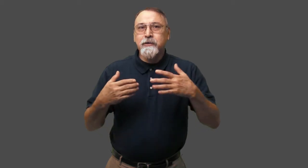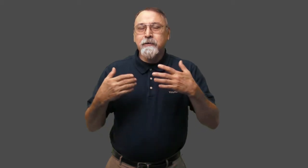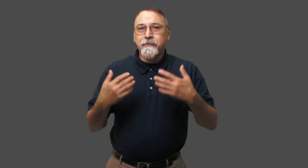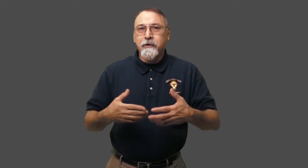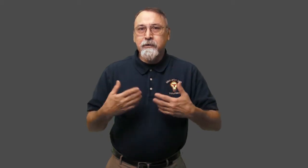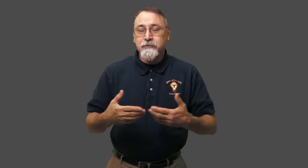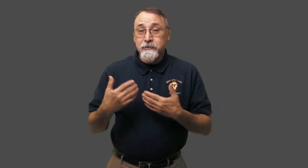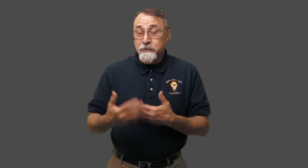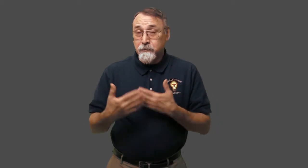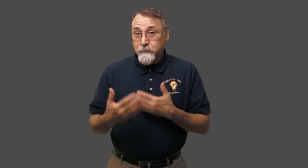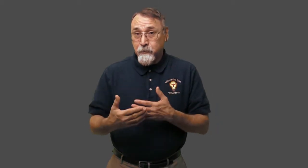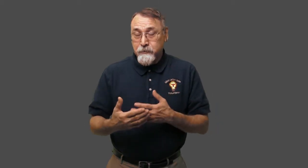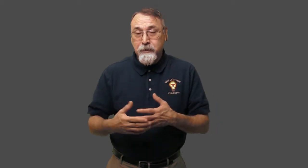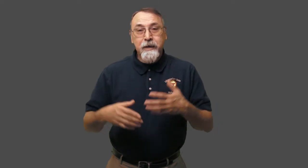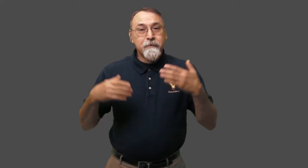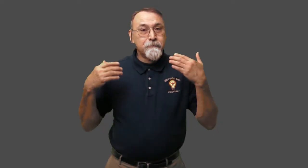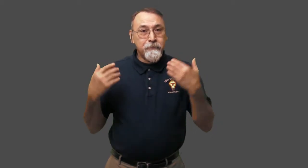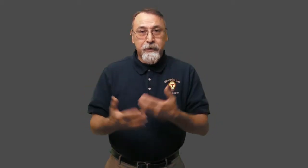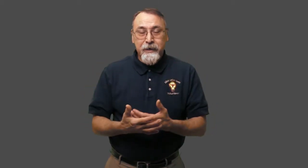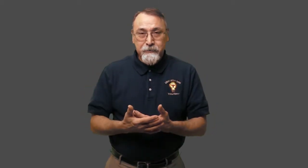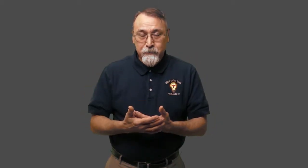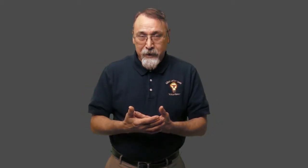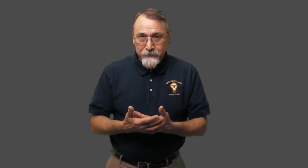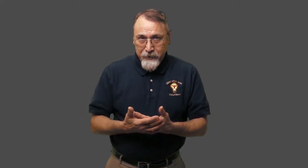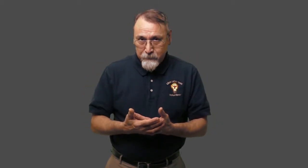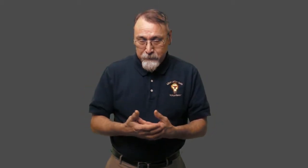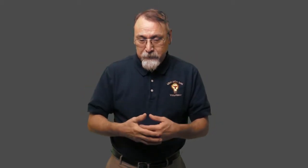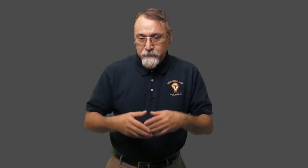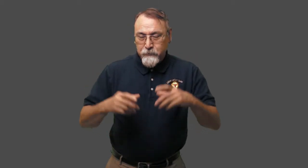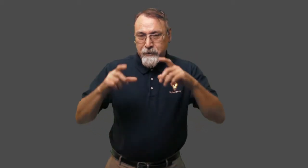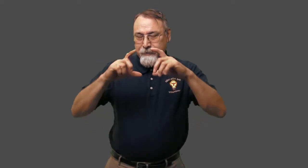you can get very good statistical reports, very nice graphic capabilities so you can